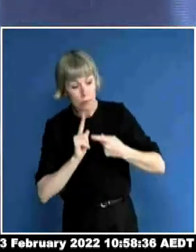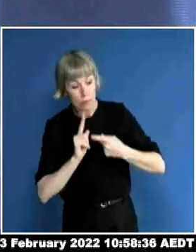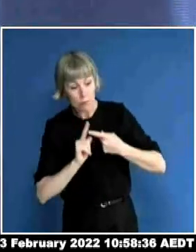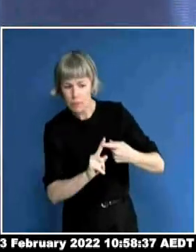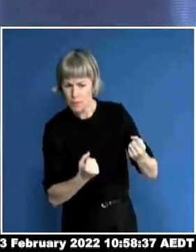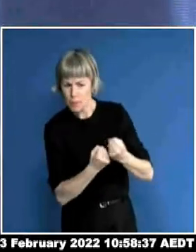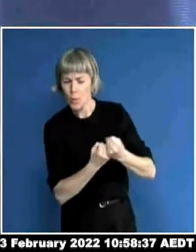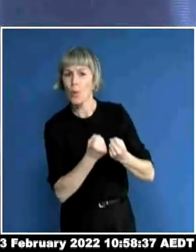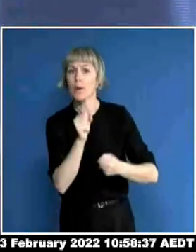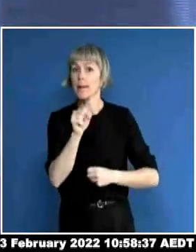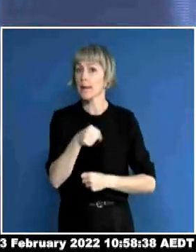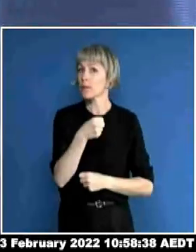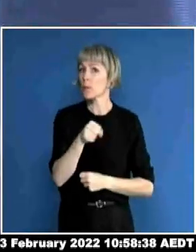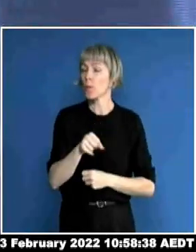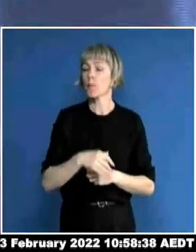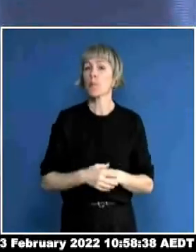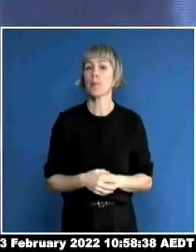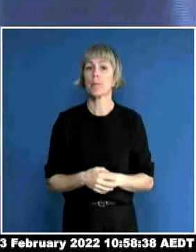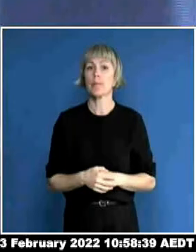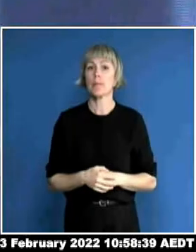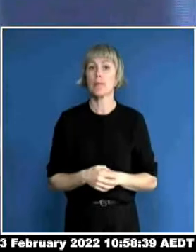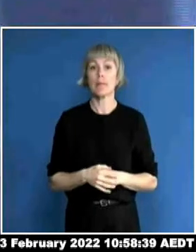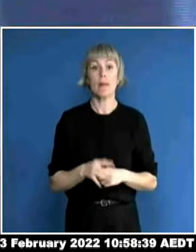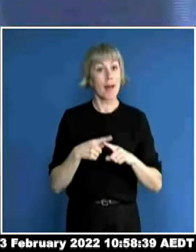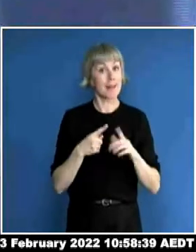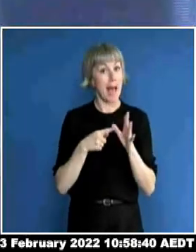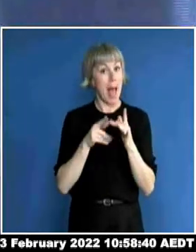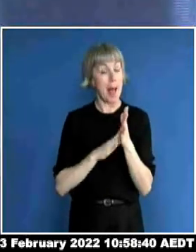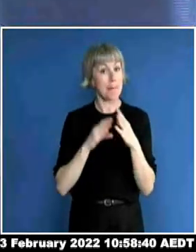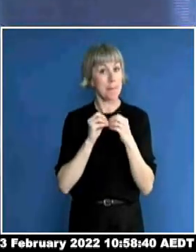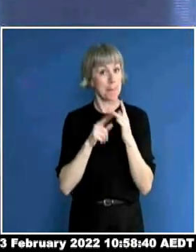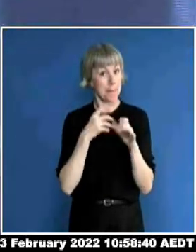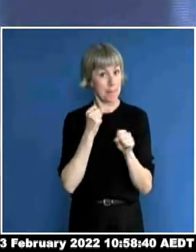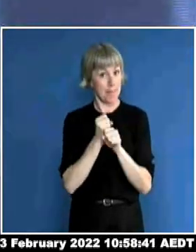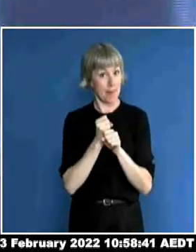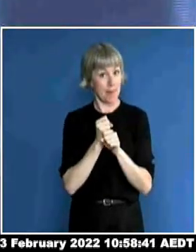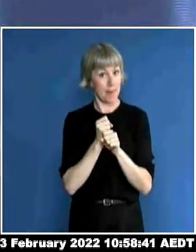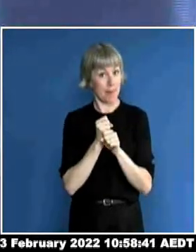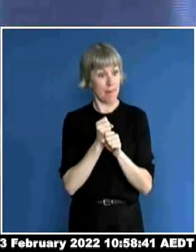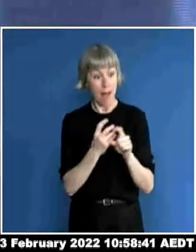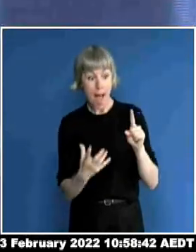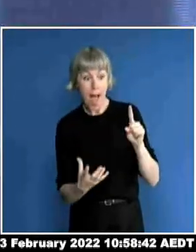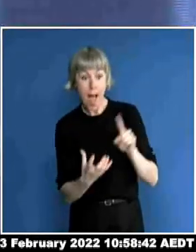for AimBig. This will include an examination of how participants were selected for